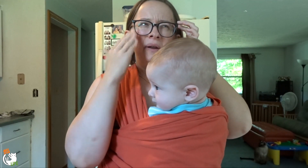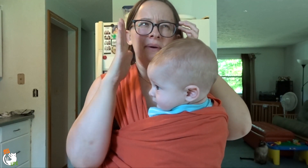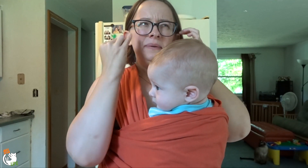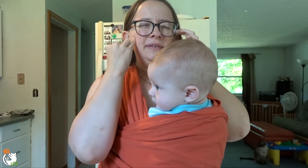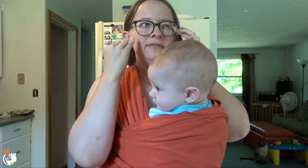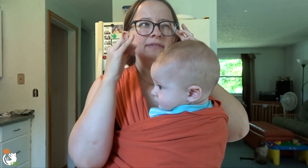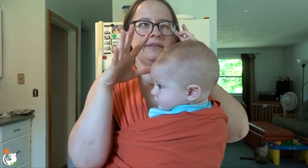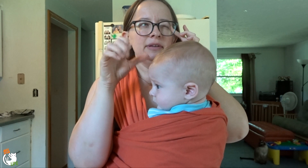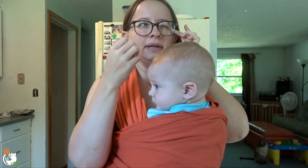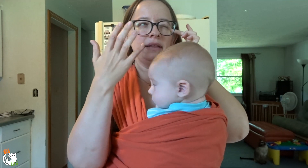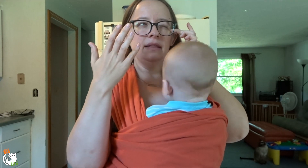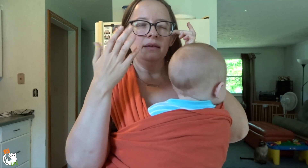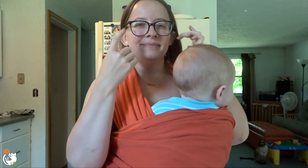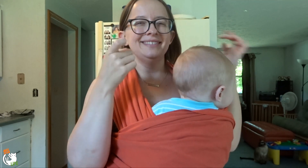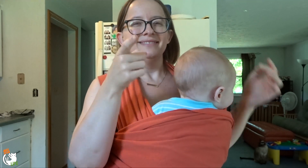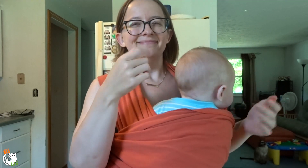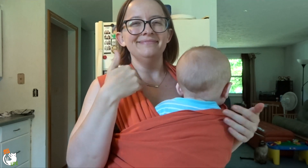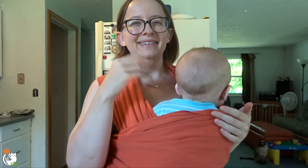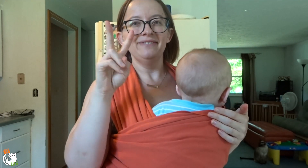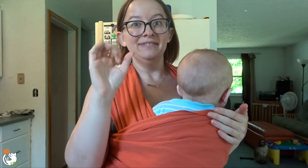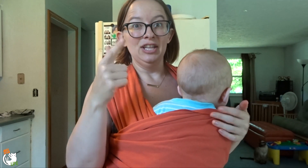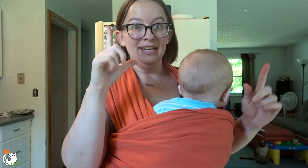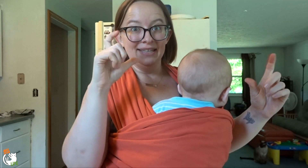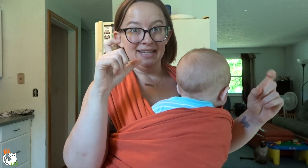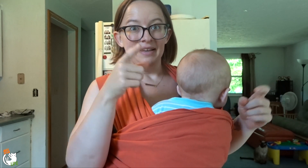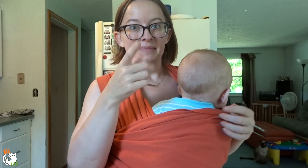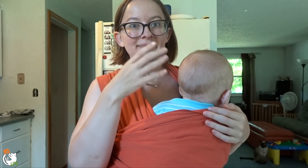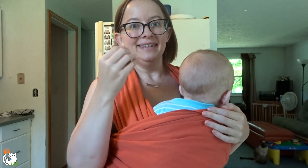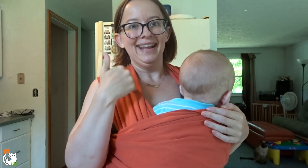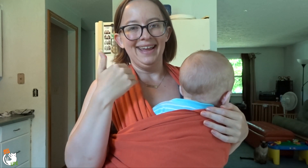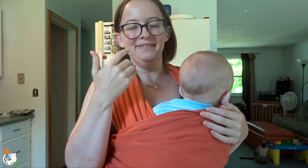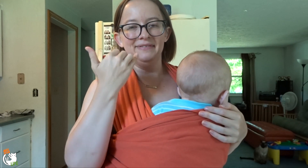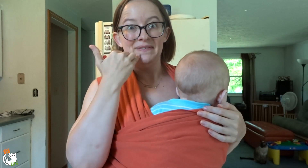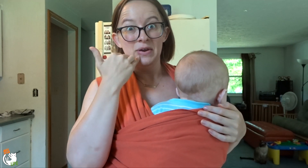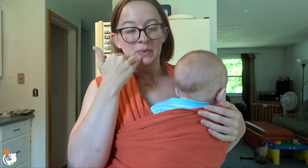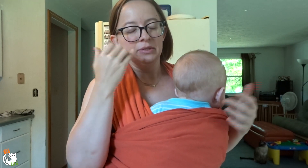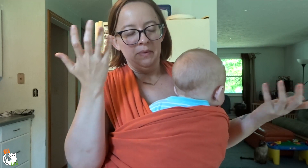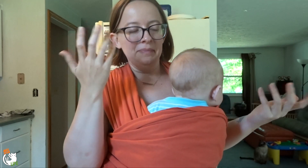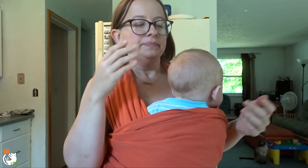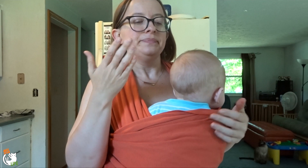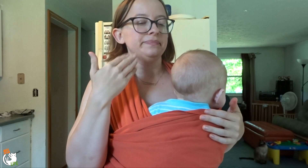Yesterday I don't know if I filmed anything. Cause I have my vlogging camera and then my phone.